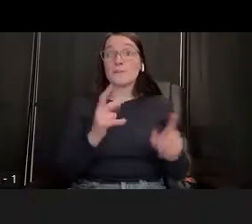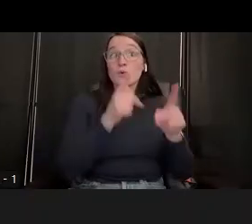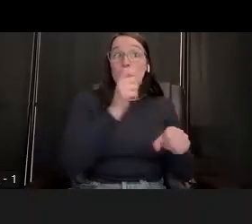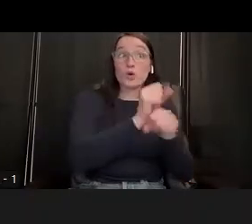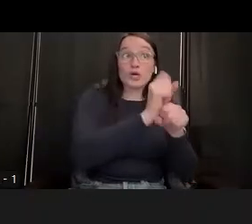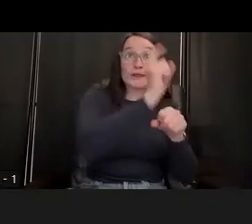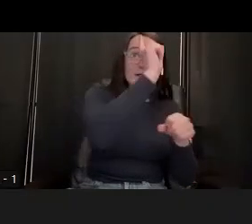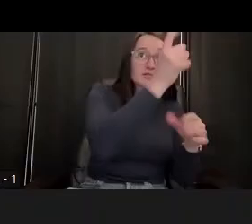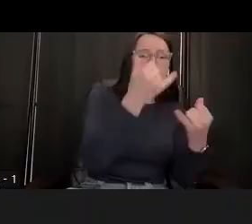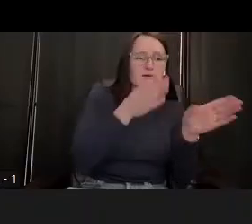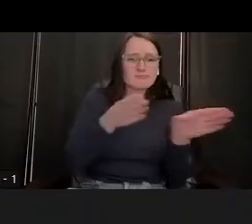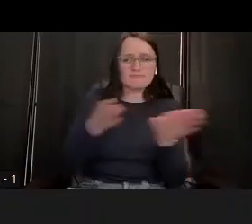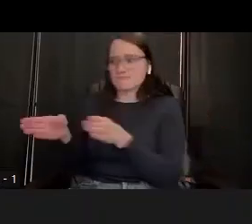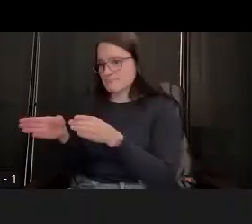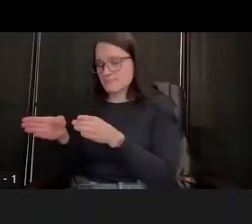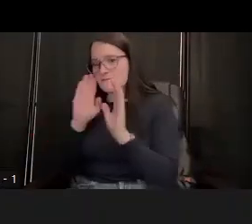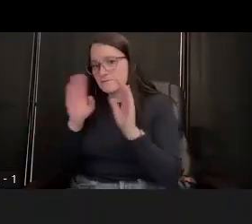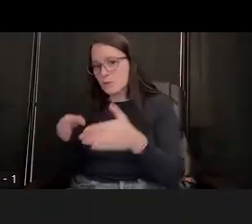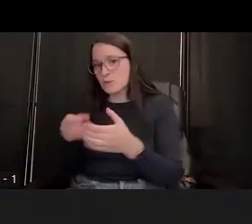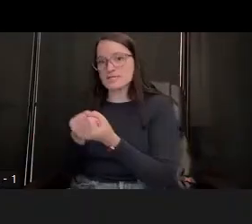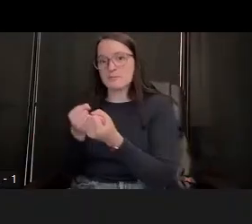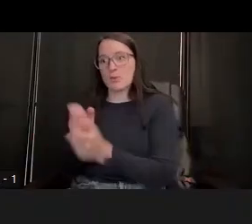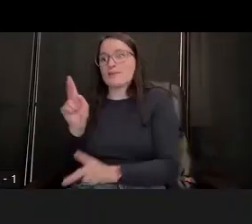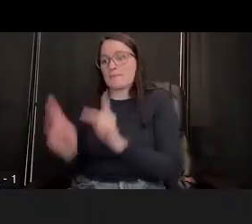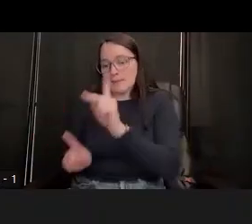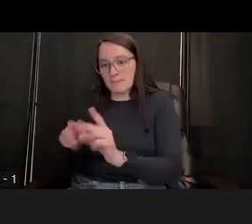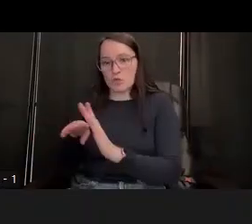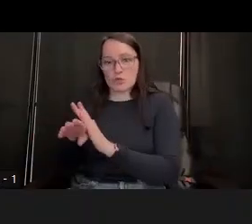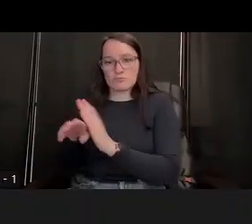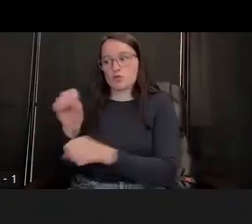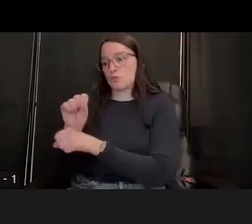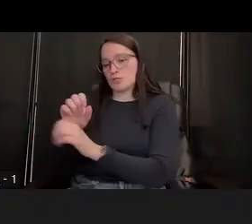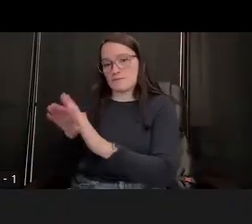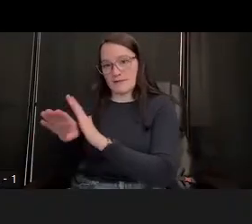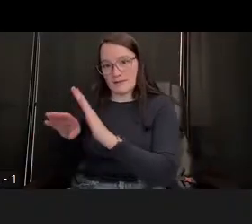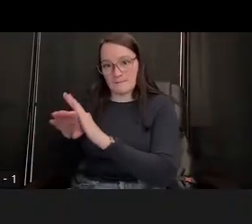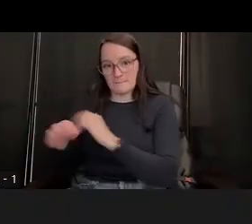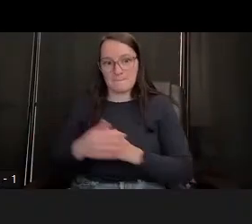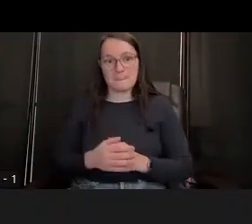people. So designing environments that remove barriers enable supported employees to become